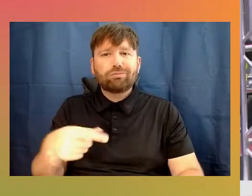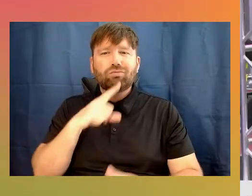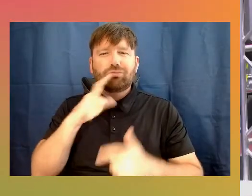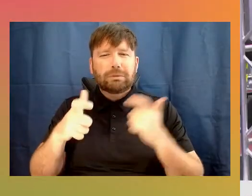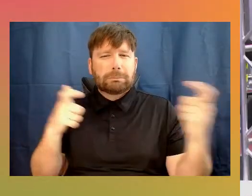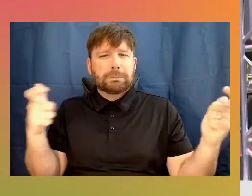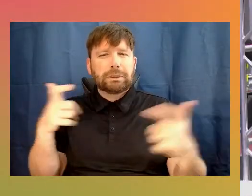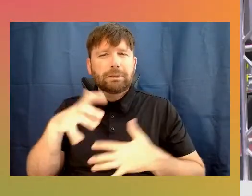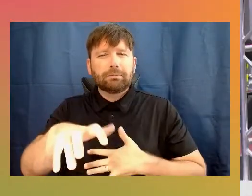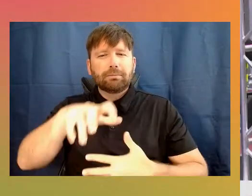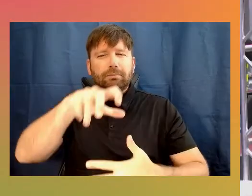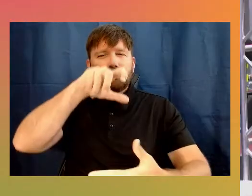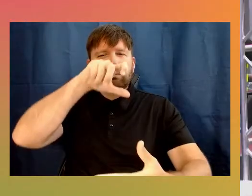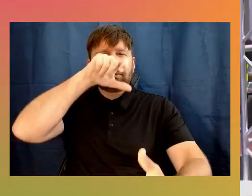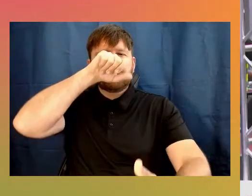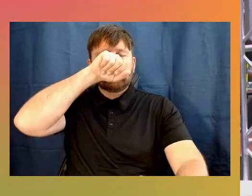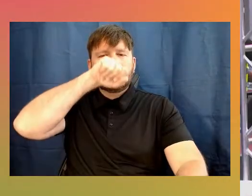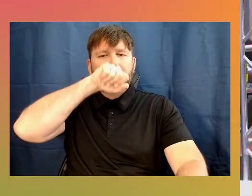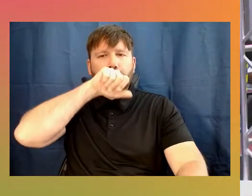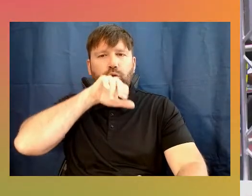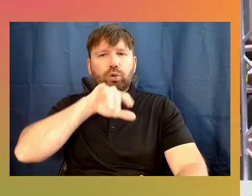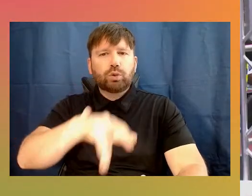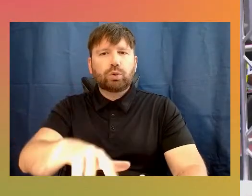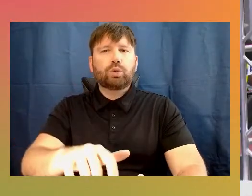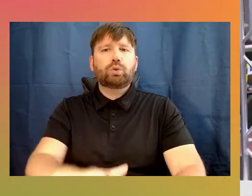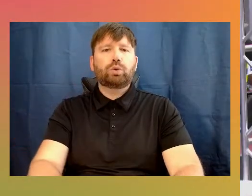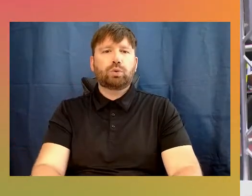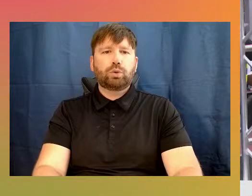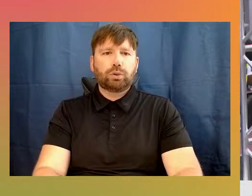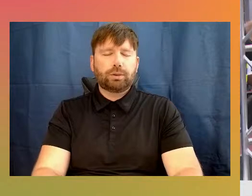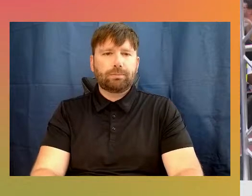COME BACK DOWN. DOWNWARD FACING DOG.